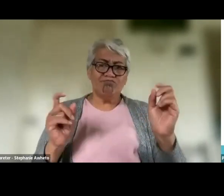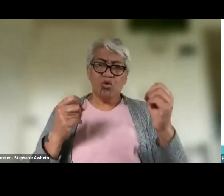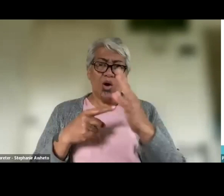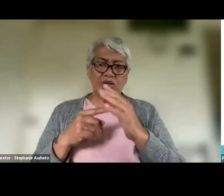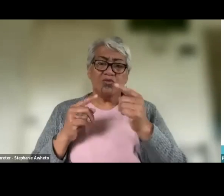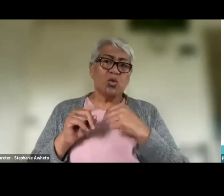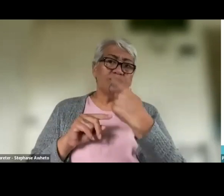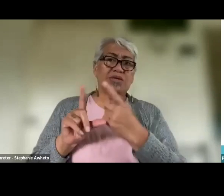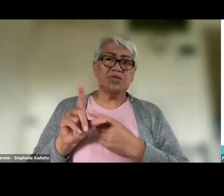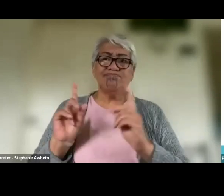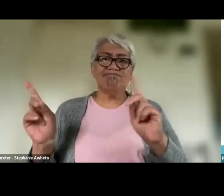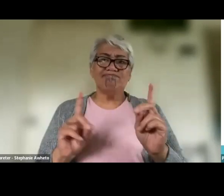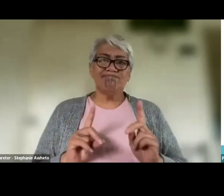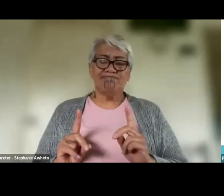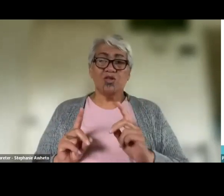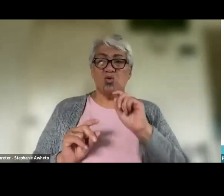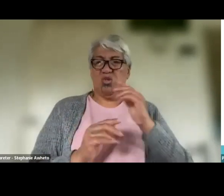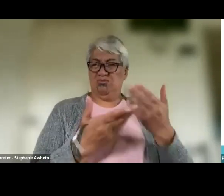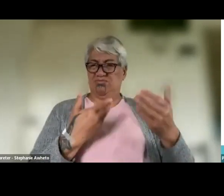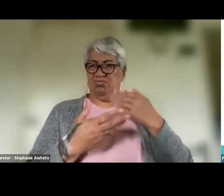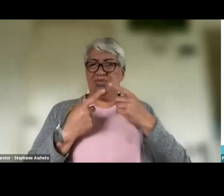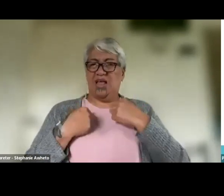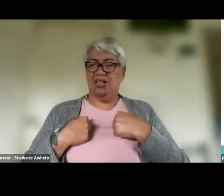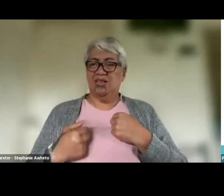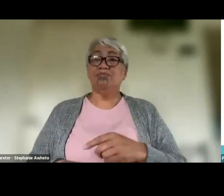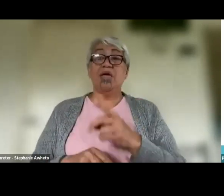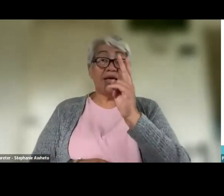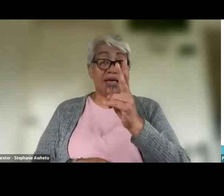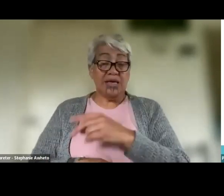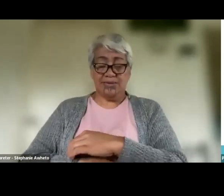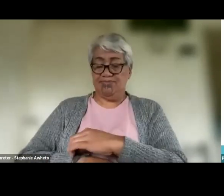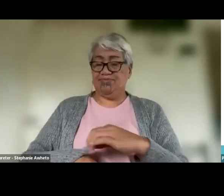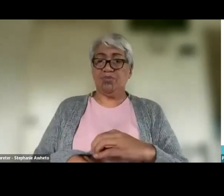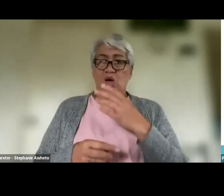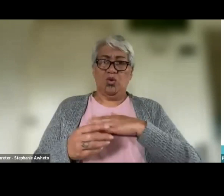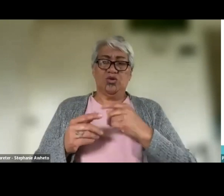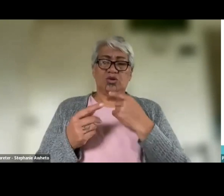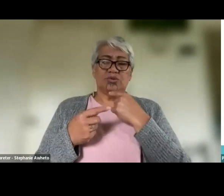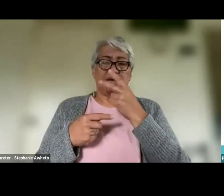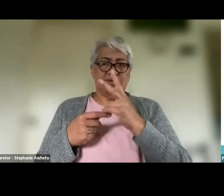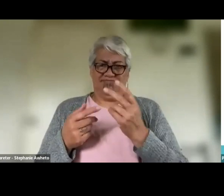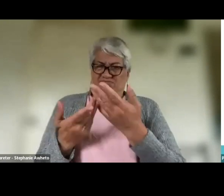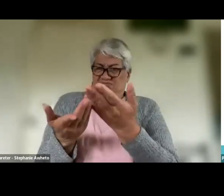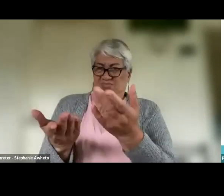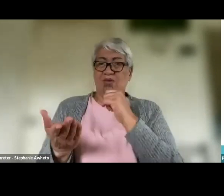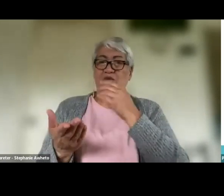But first of all, I just want to go over again in this session how you can have your questions answered